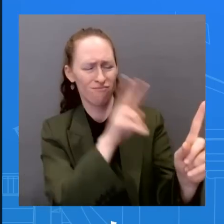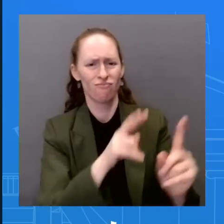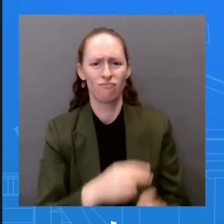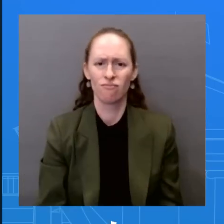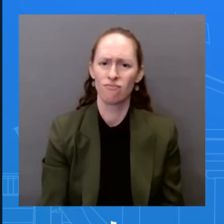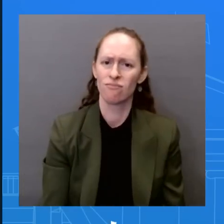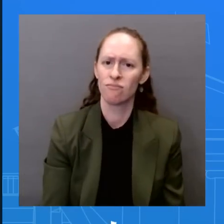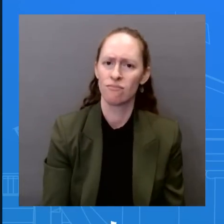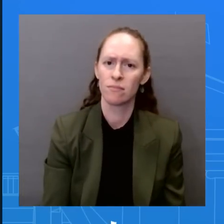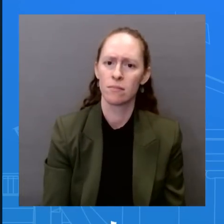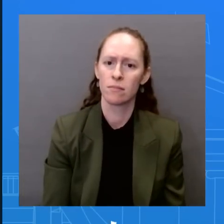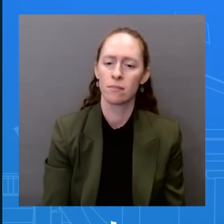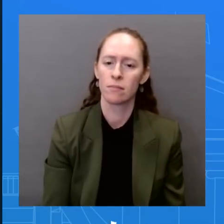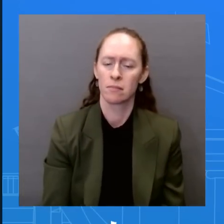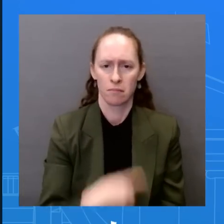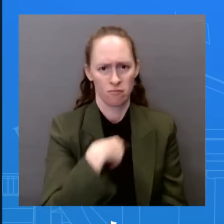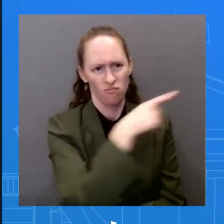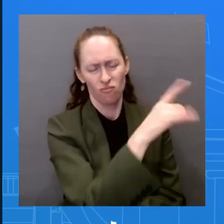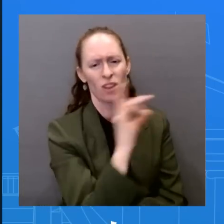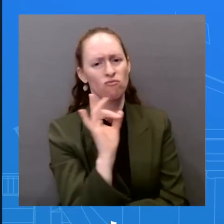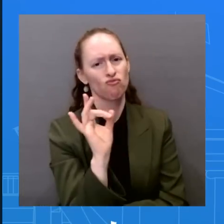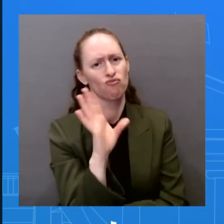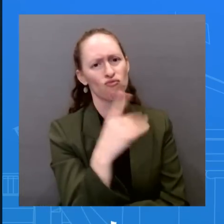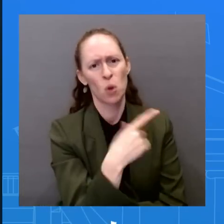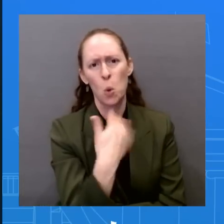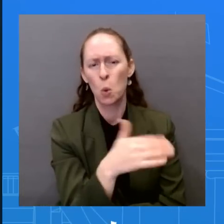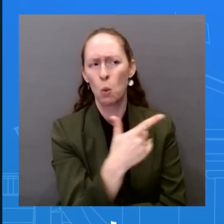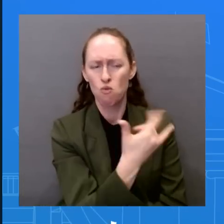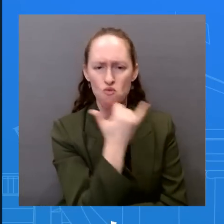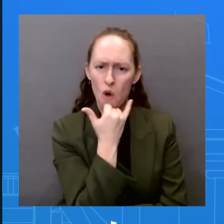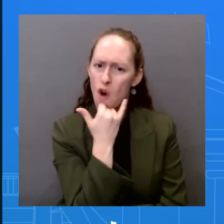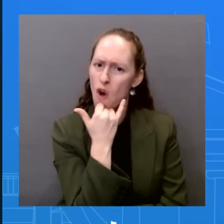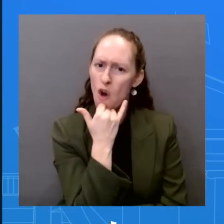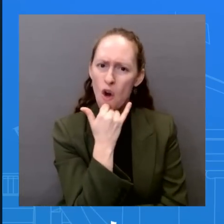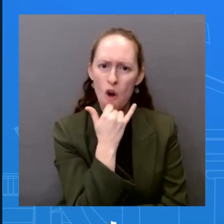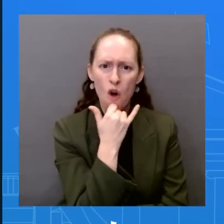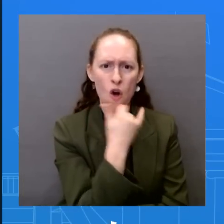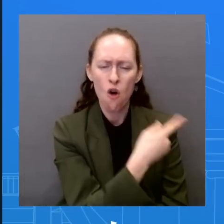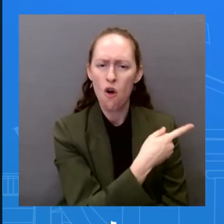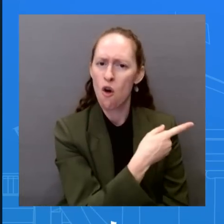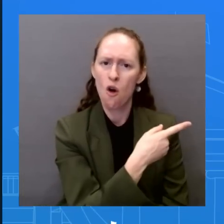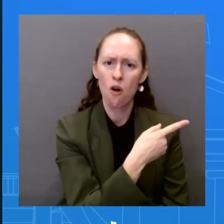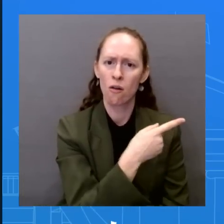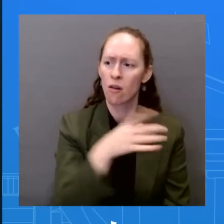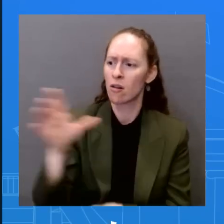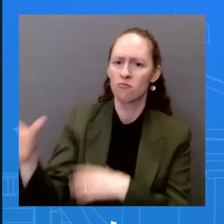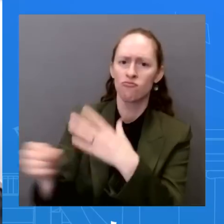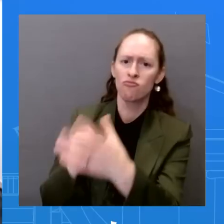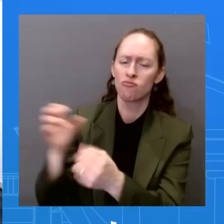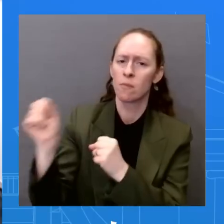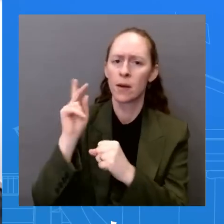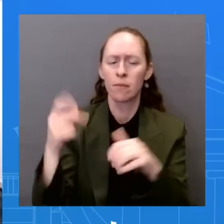for the atrocities that they are committing, and we're going to continue to do so. The Press: And a couple of questions on China.